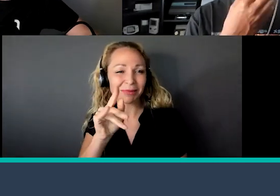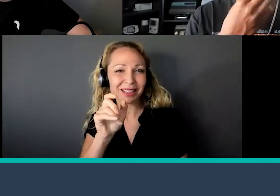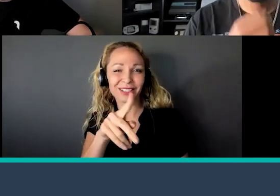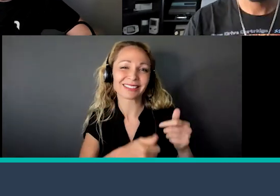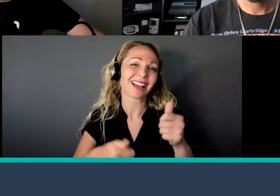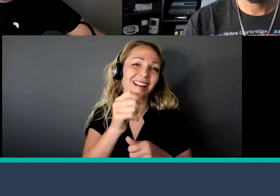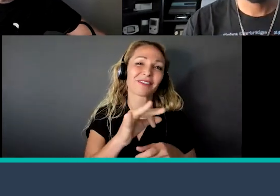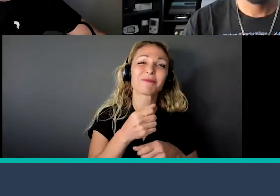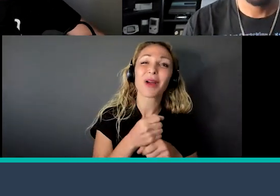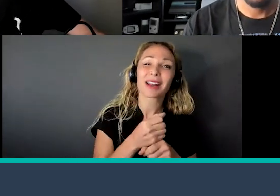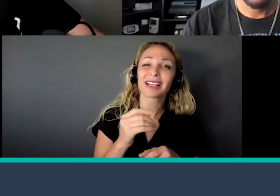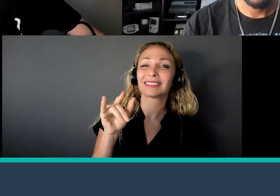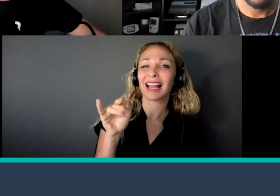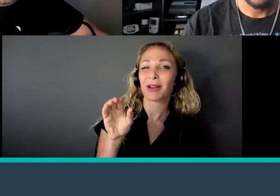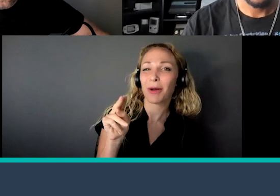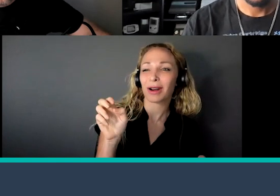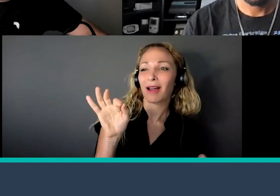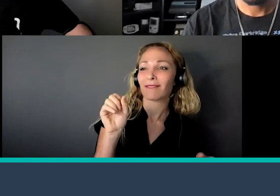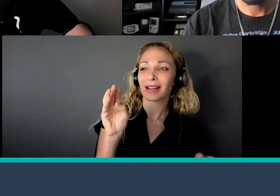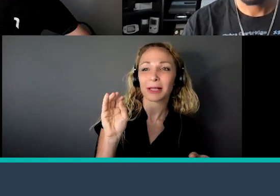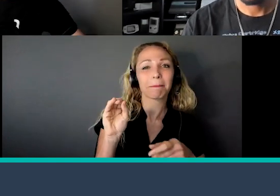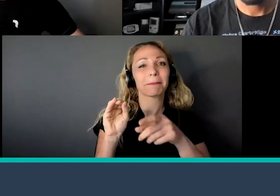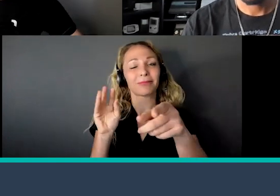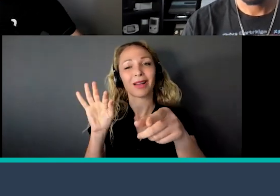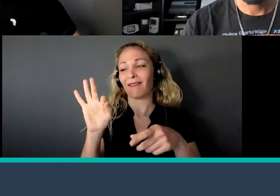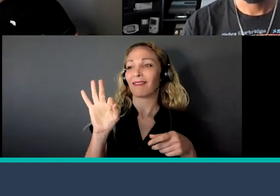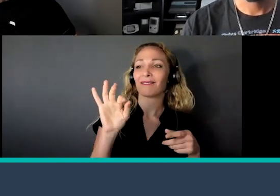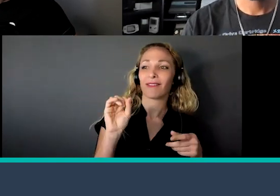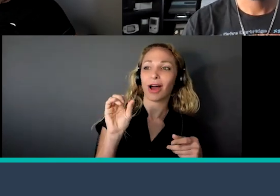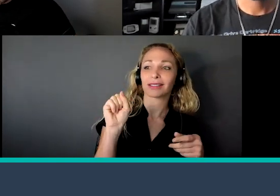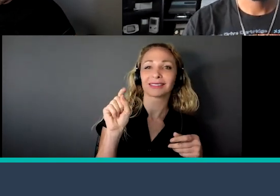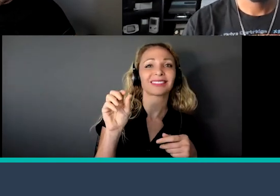MILLER IS HEAD OF PRODUCT AND TYRON FOSTON IS CHIEF